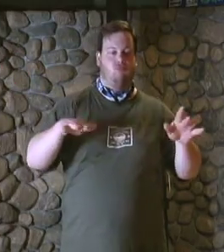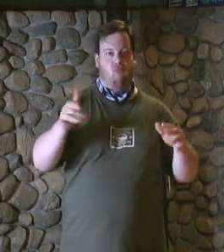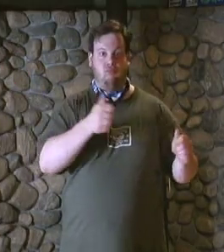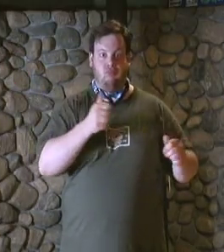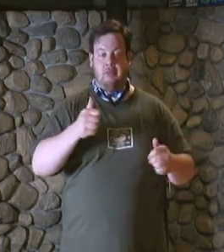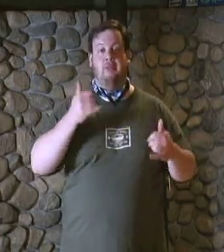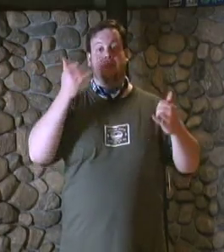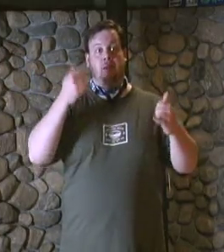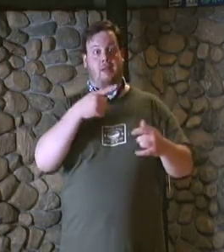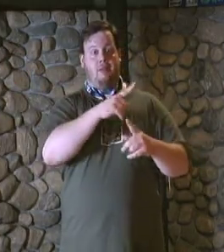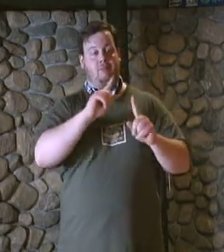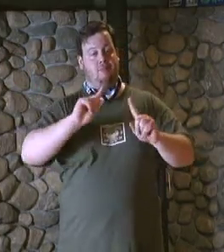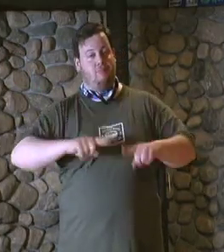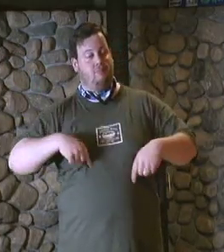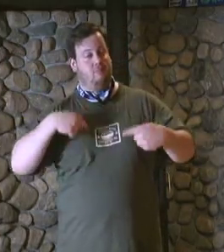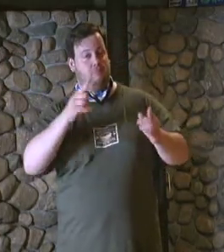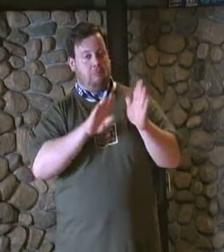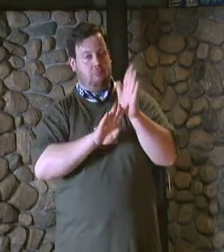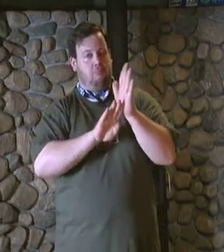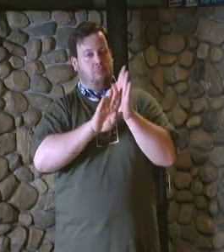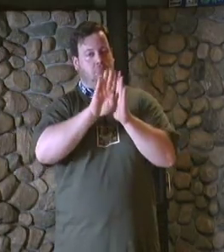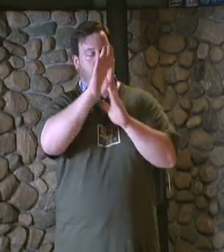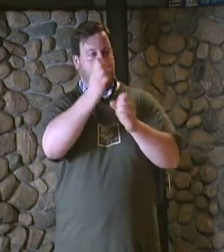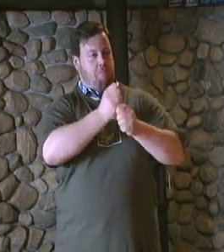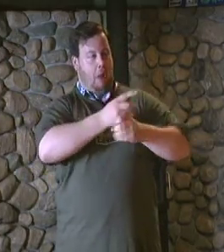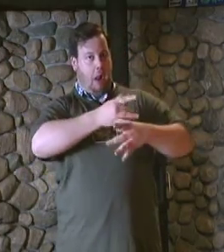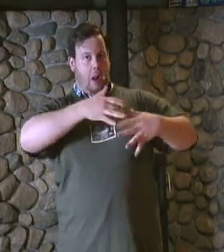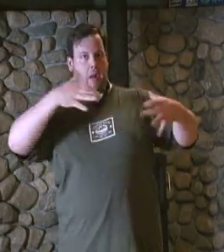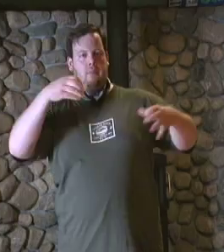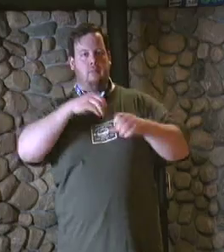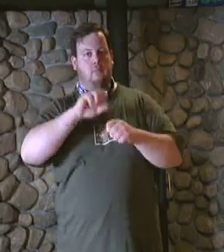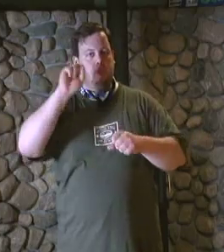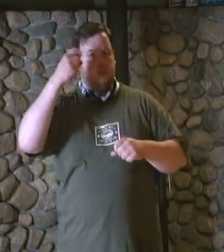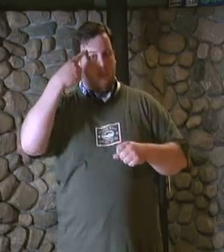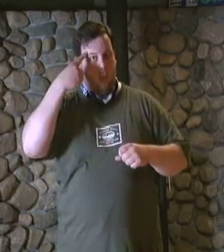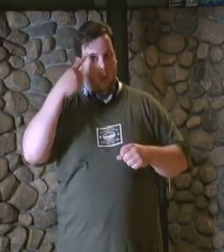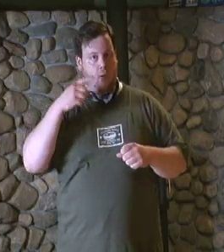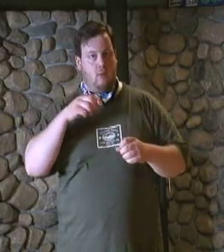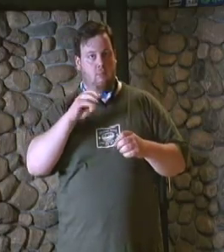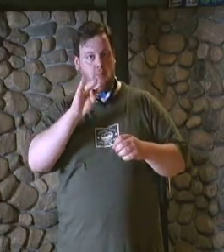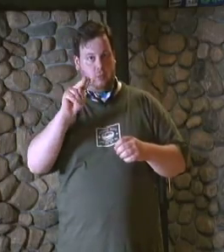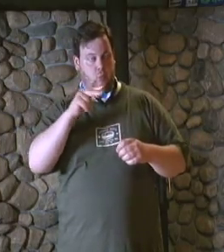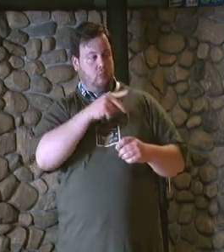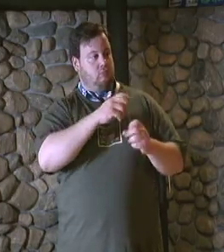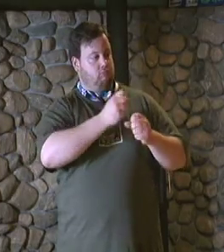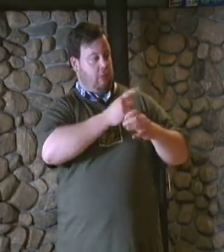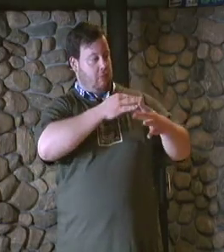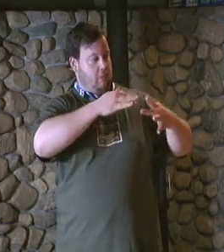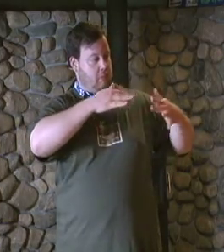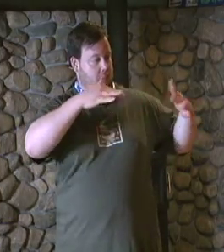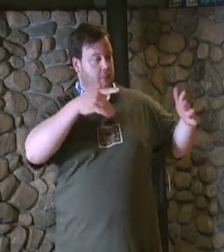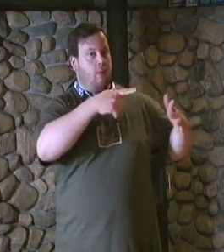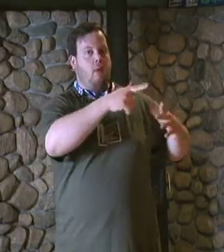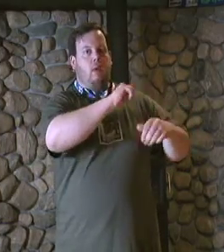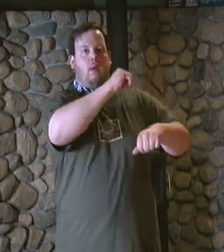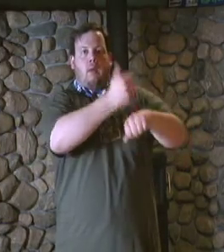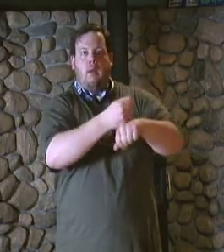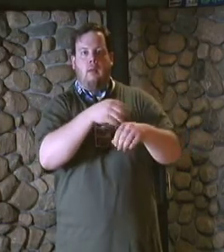People could buy enough food to last for up to two or three weeks. After that, their business soared in St. Paul